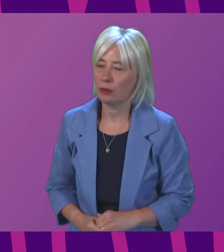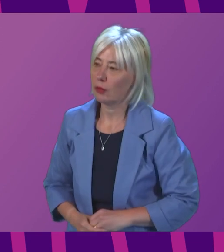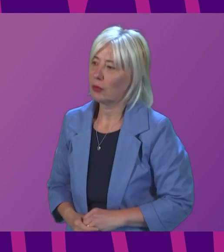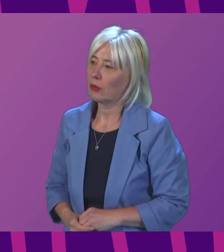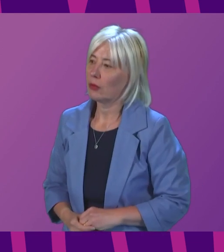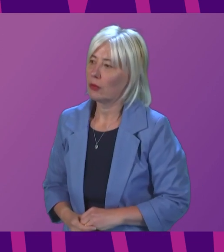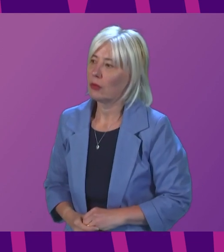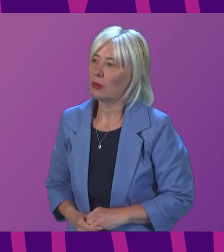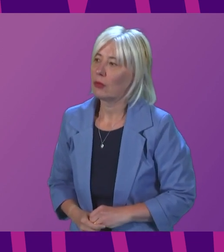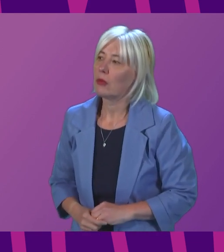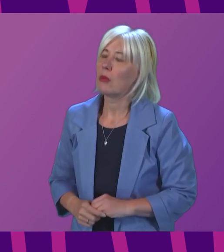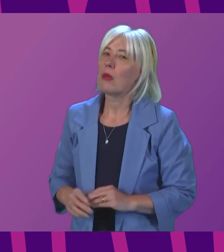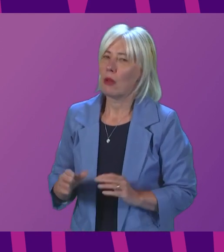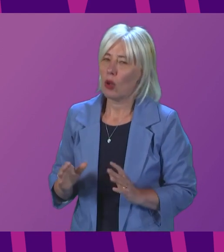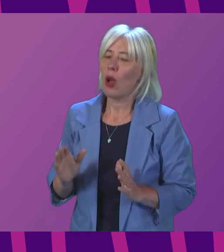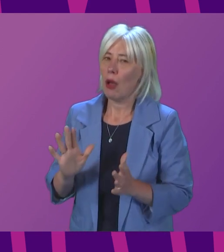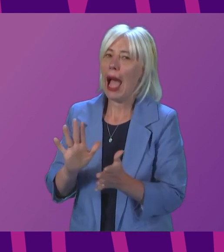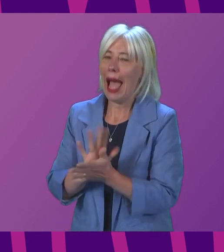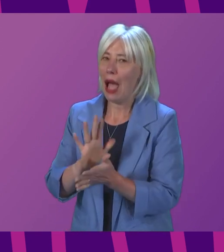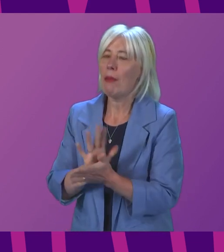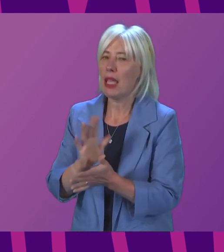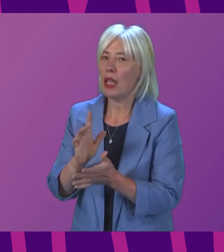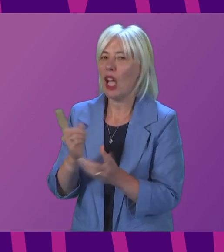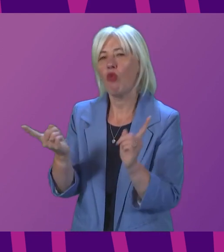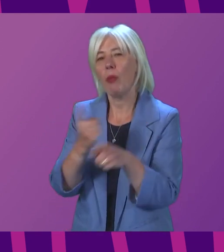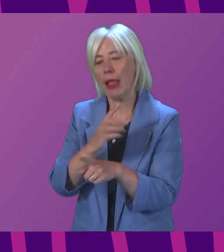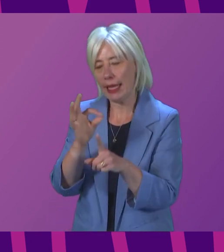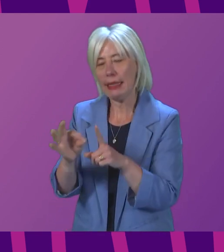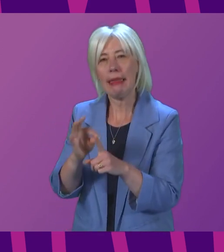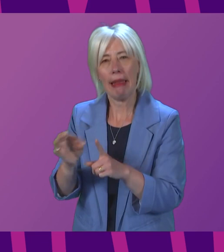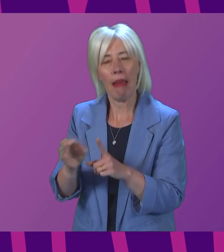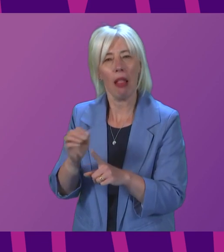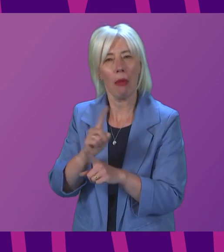I am happy to reply to the member in more detail, but we are, of course, continuing